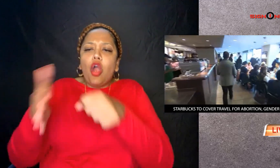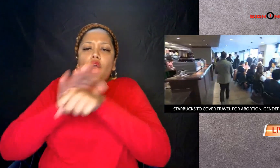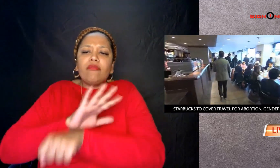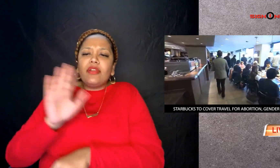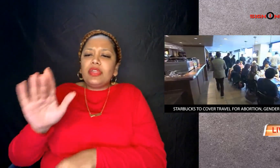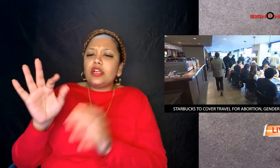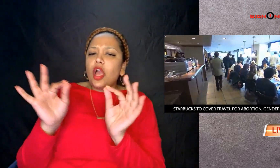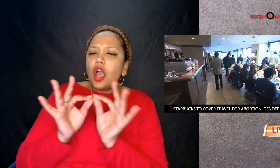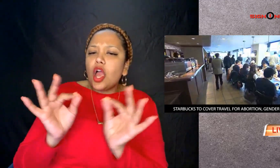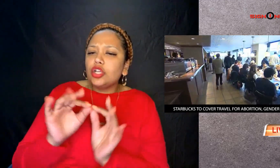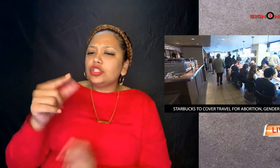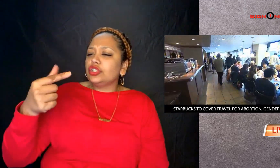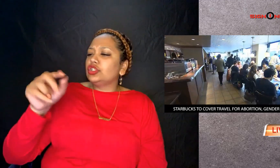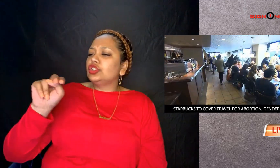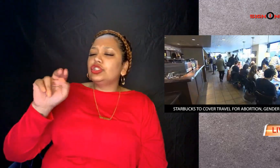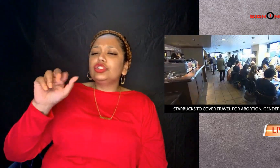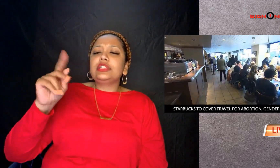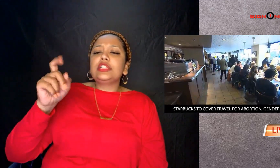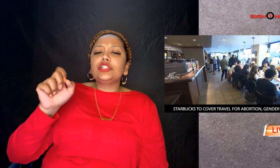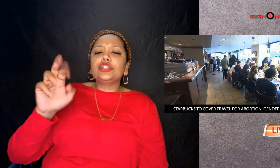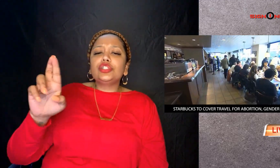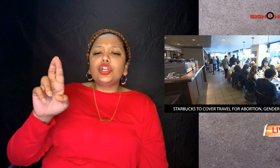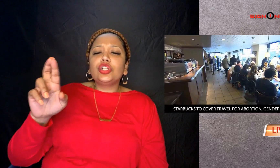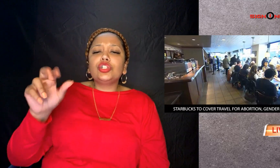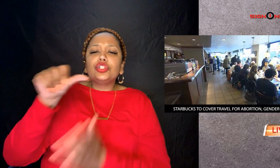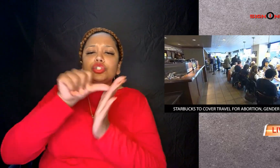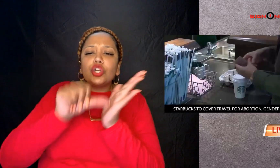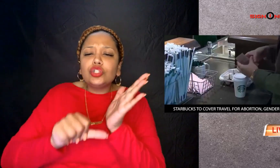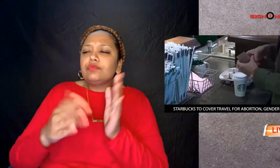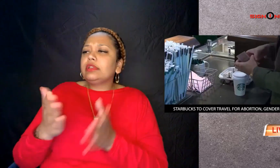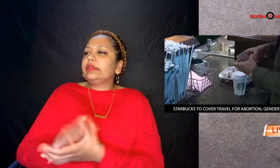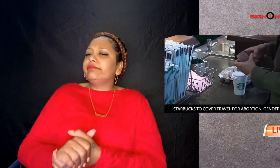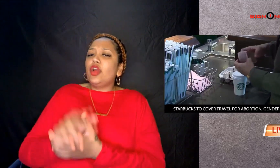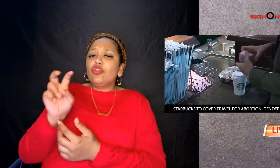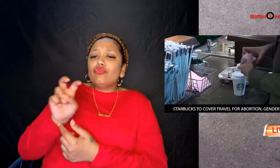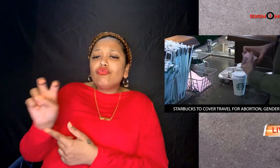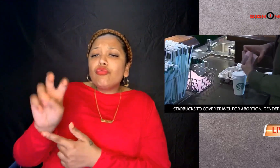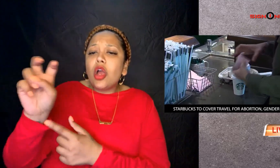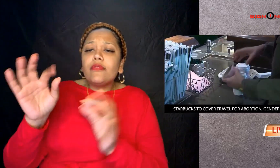Starbucks just announced its health care plan will now reimburse employees and their dependents